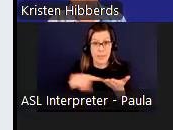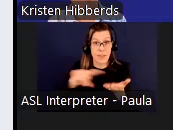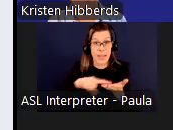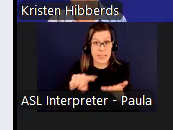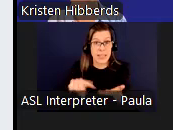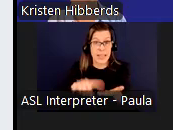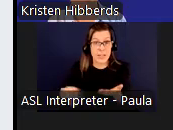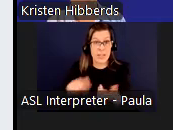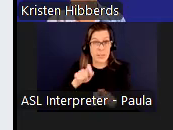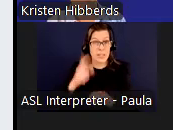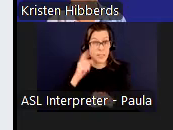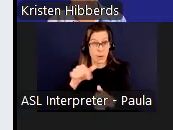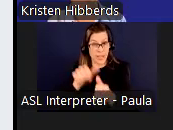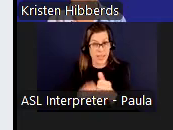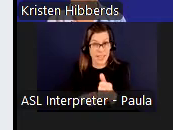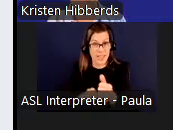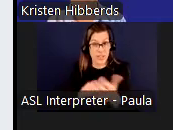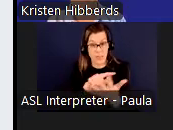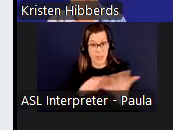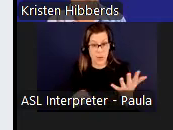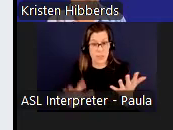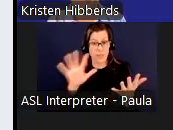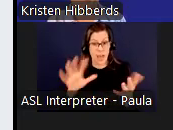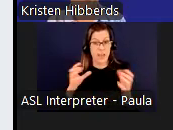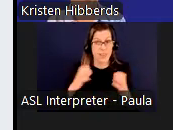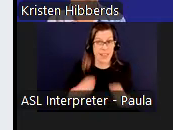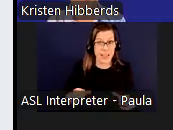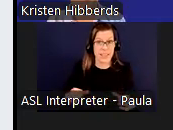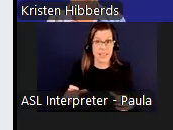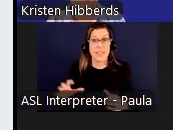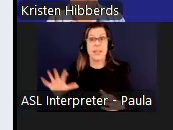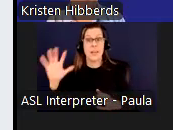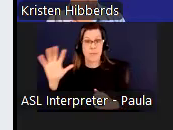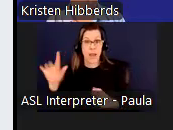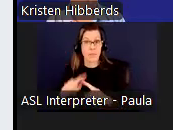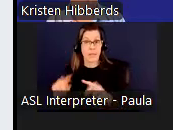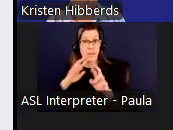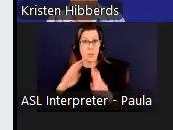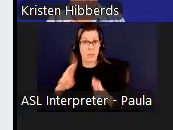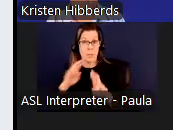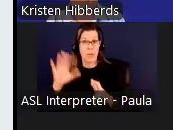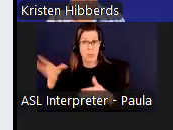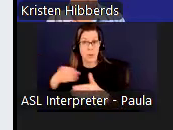those residents and five different reports will be completed and arguably 5